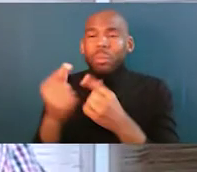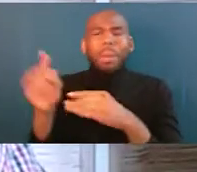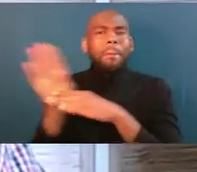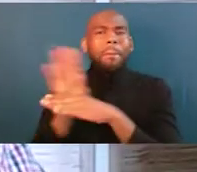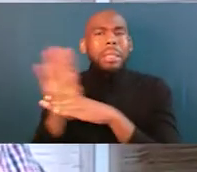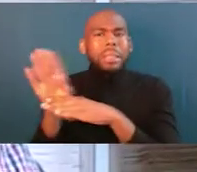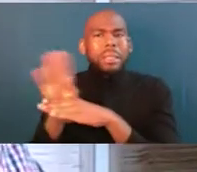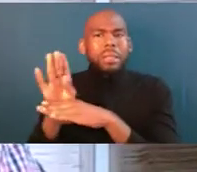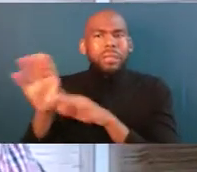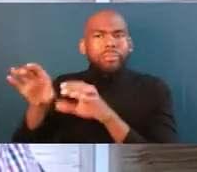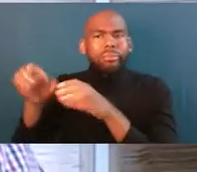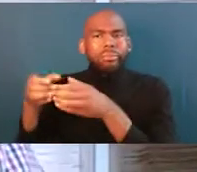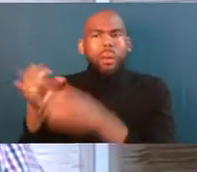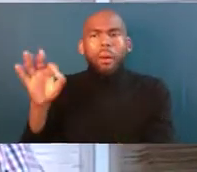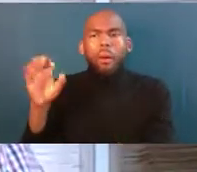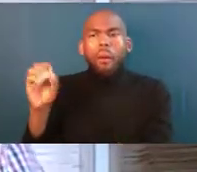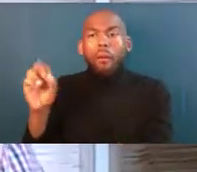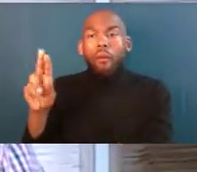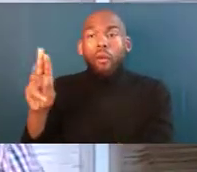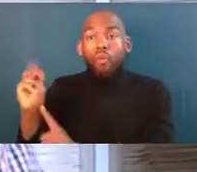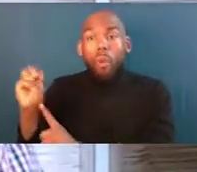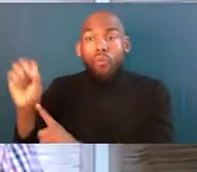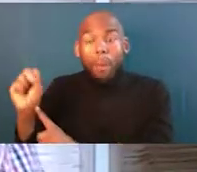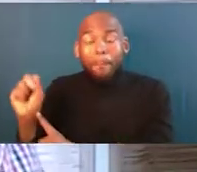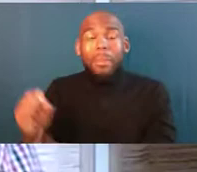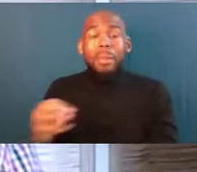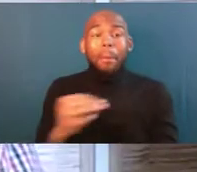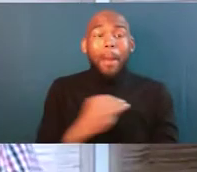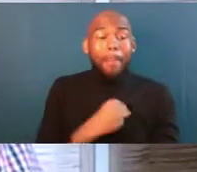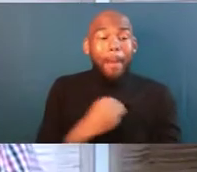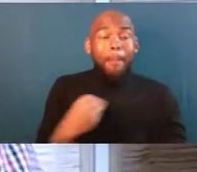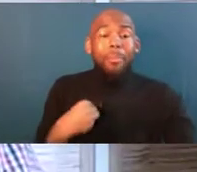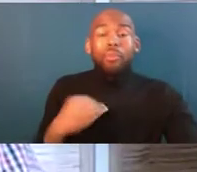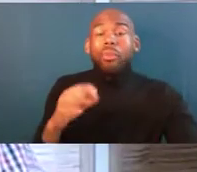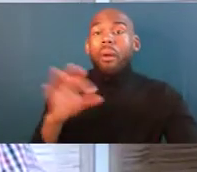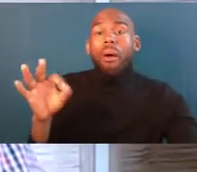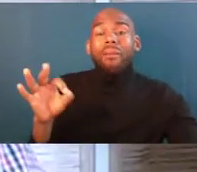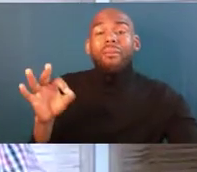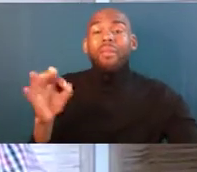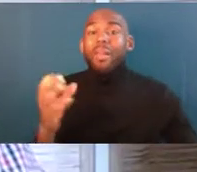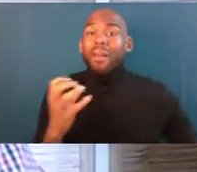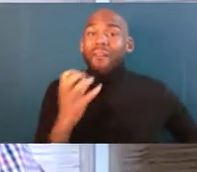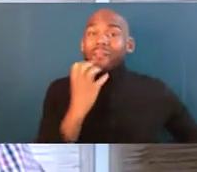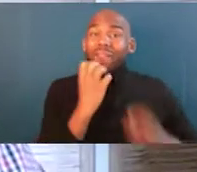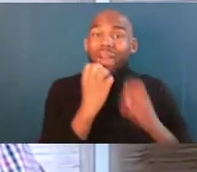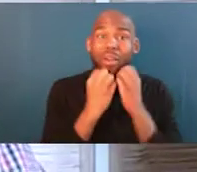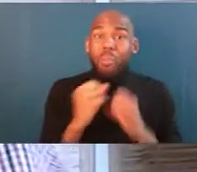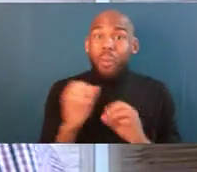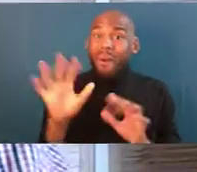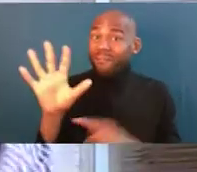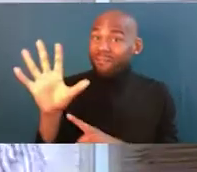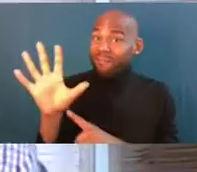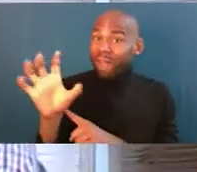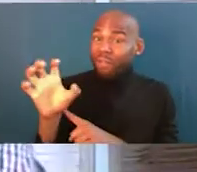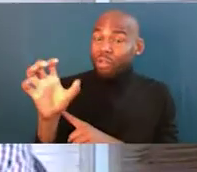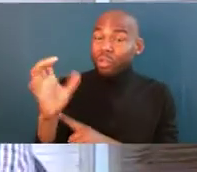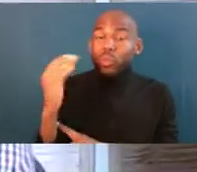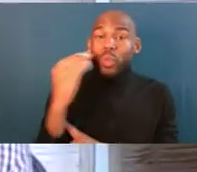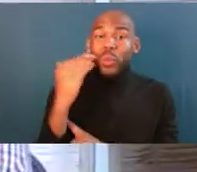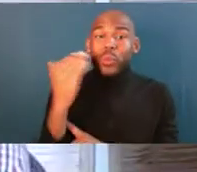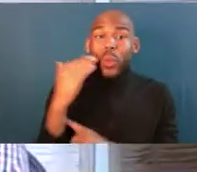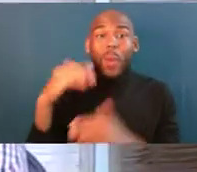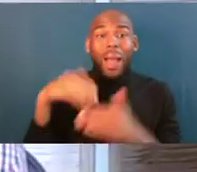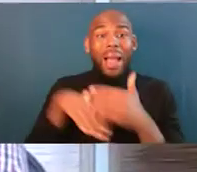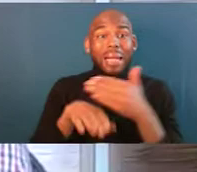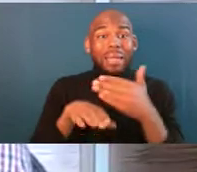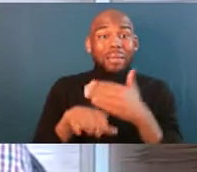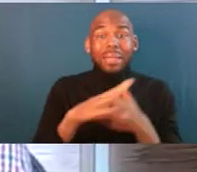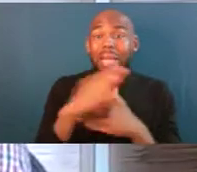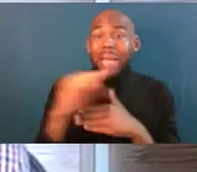Disability Forum, members of the Valuable 500. We know that accessibility and disability